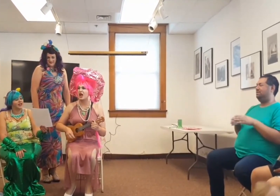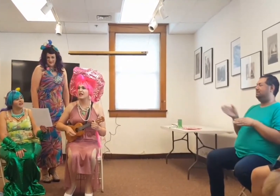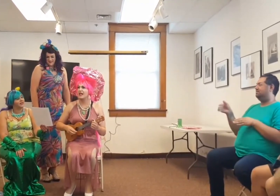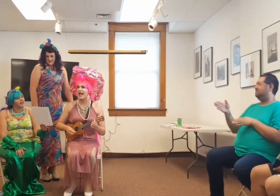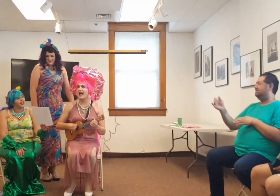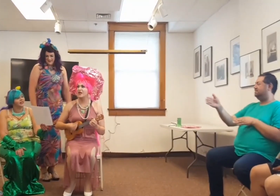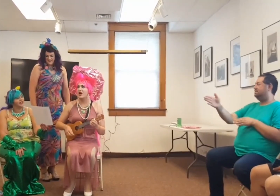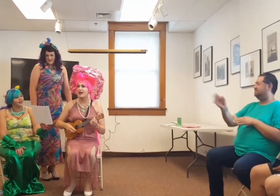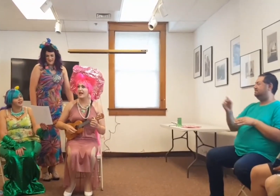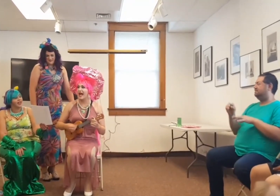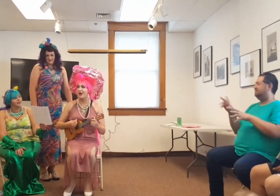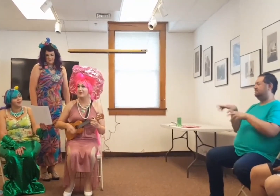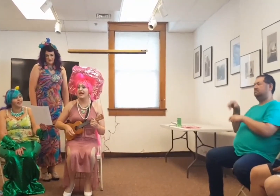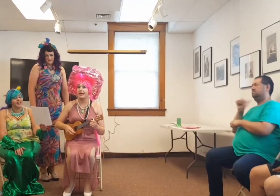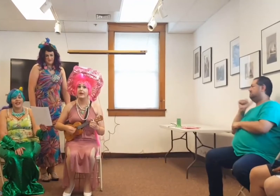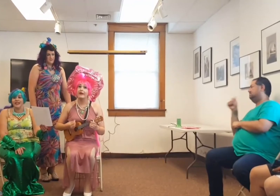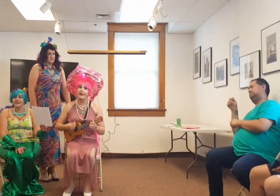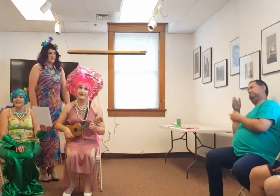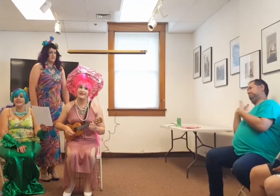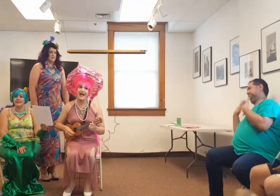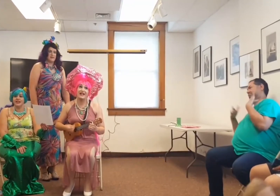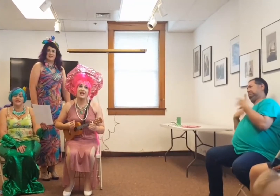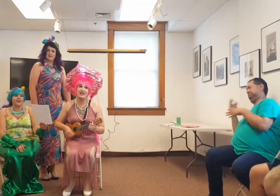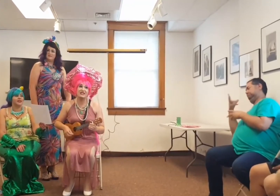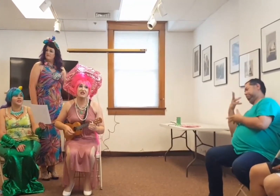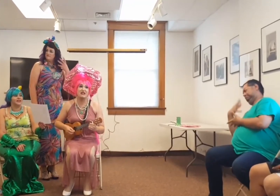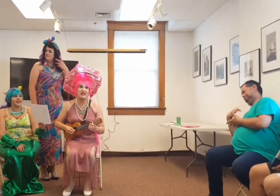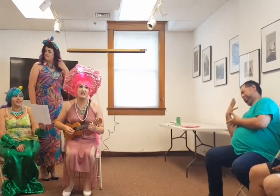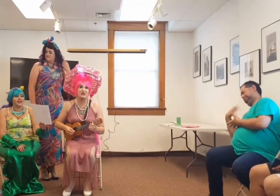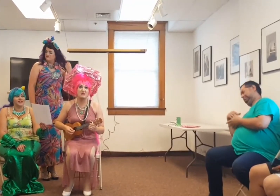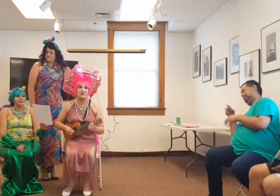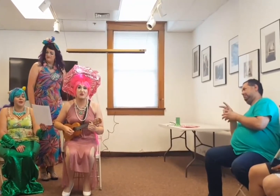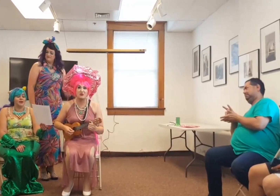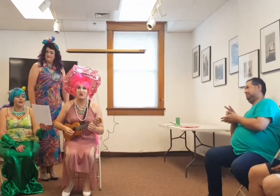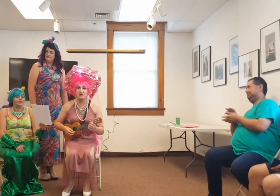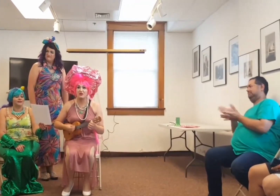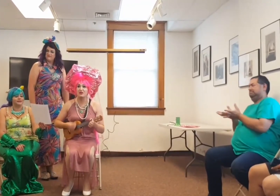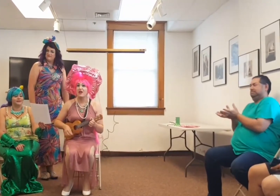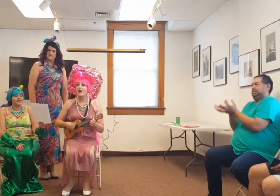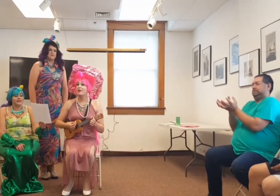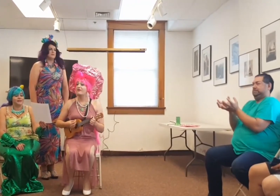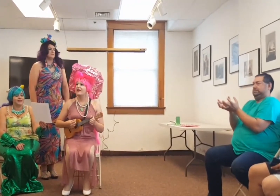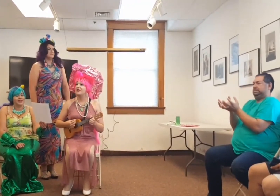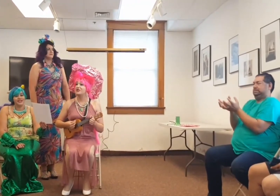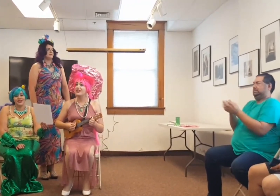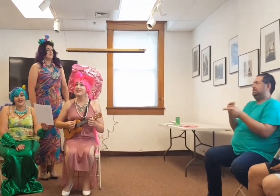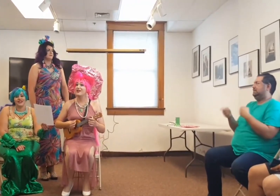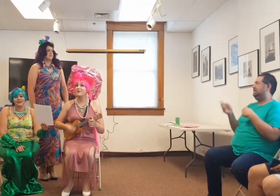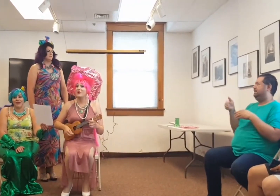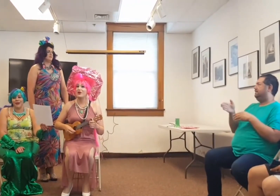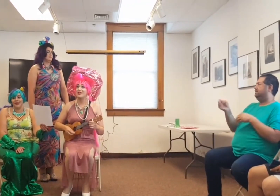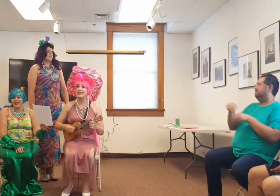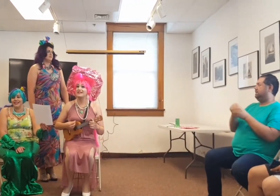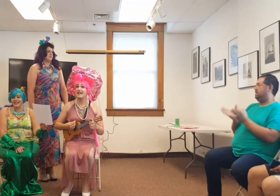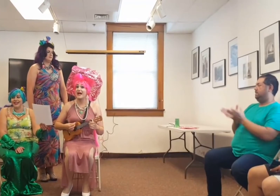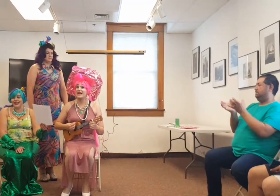the land aren't happy. They're sad cause they're in the bowl. But fish in the bowl is lucky!